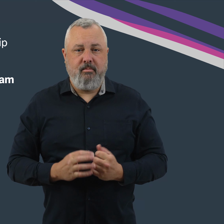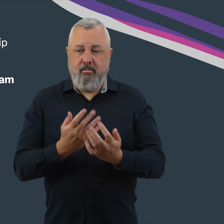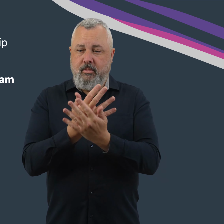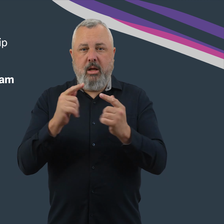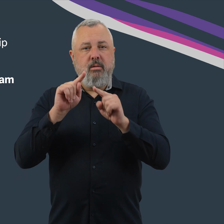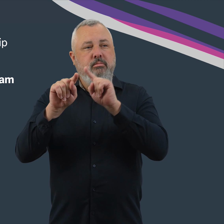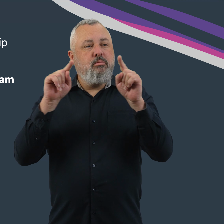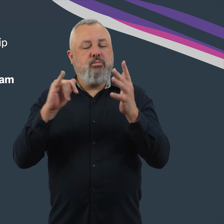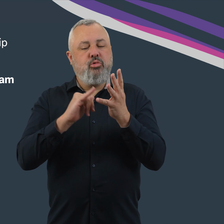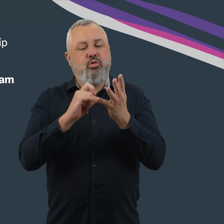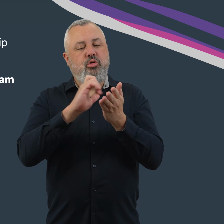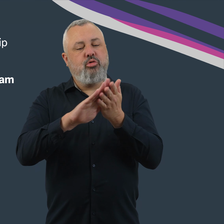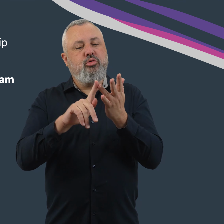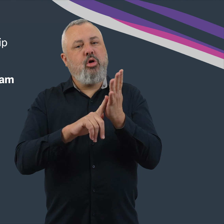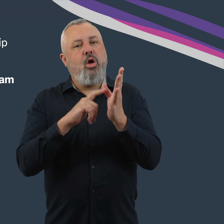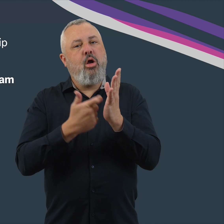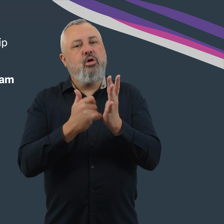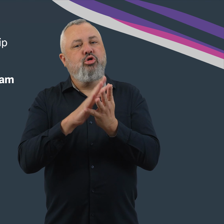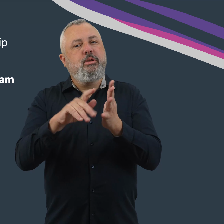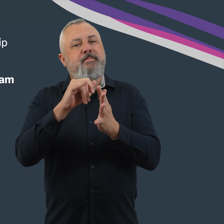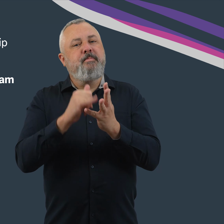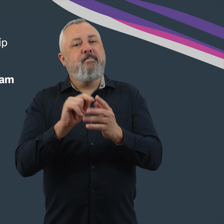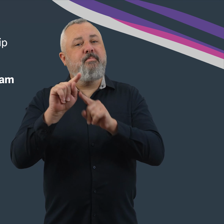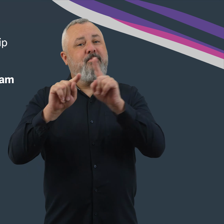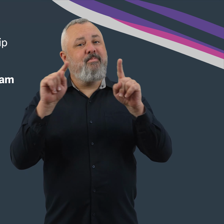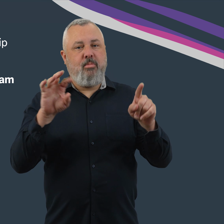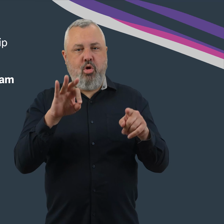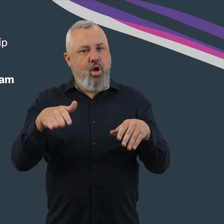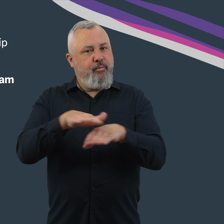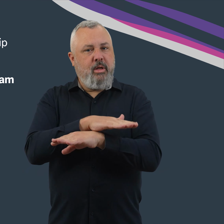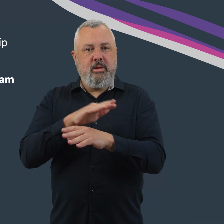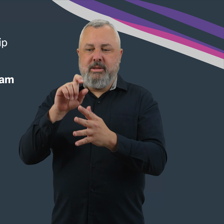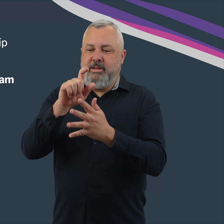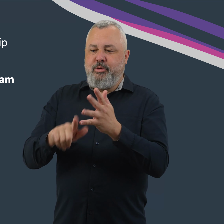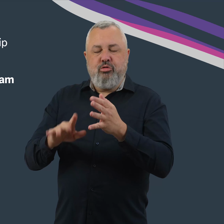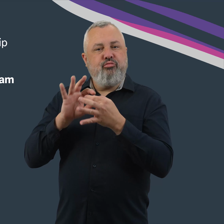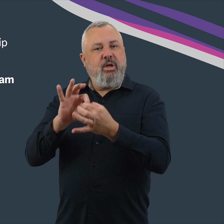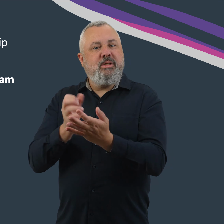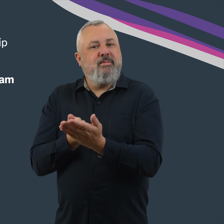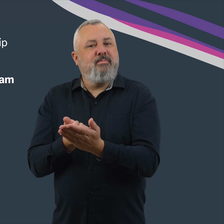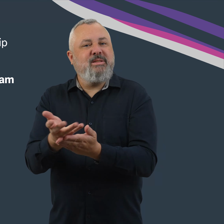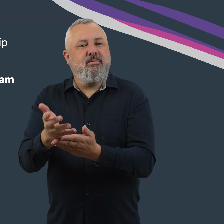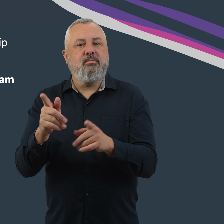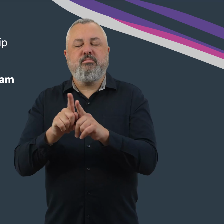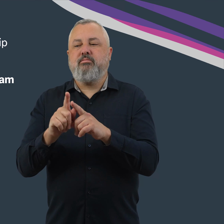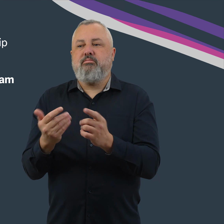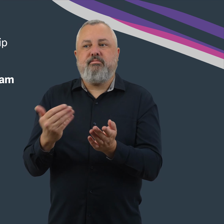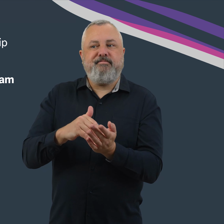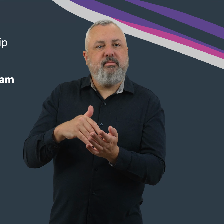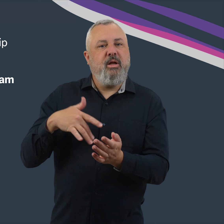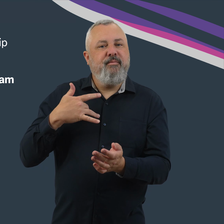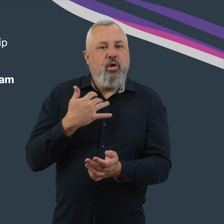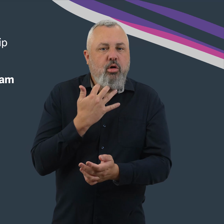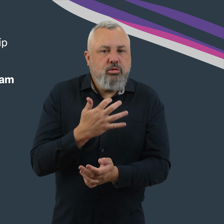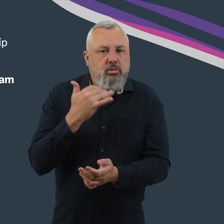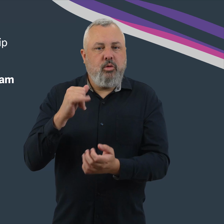Existing scholarships do not account for disability-related cost of living costs or